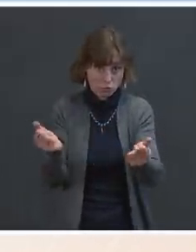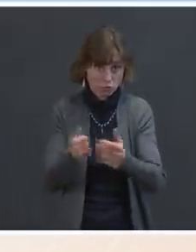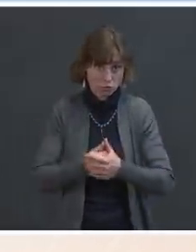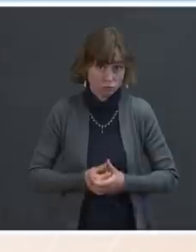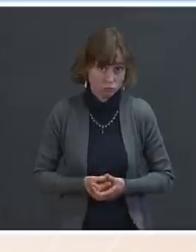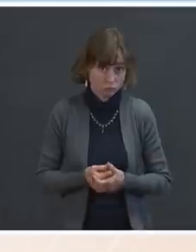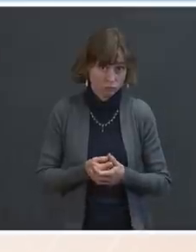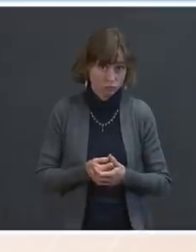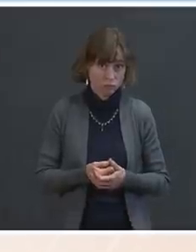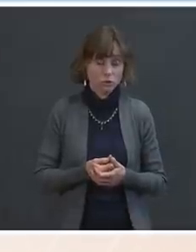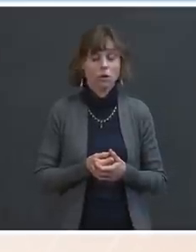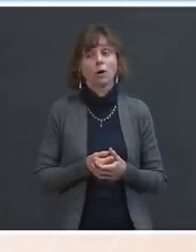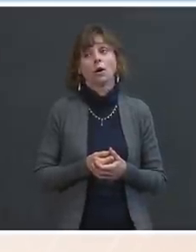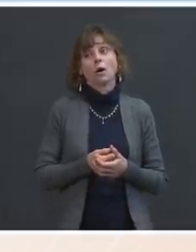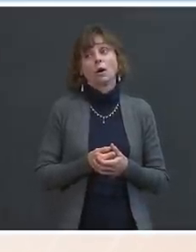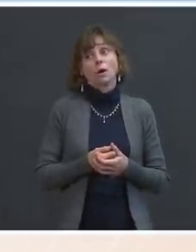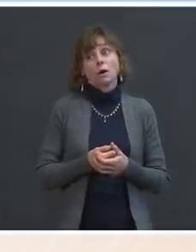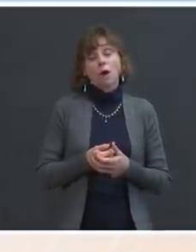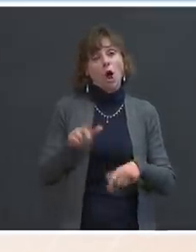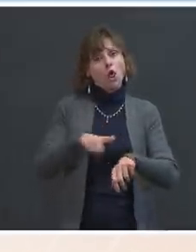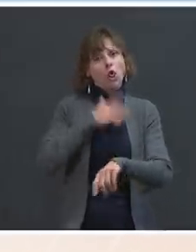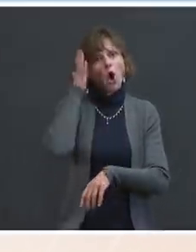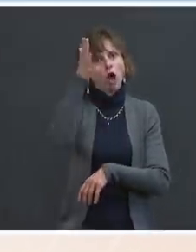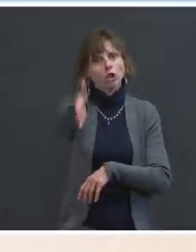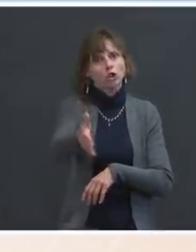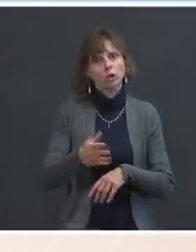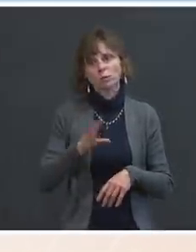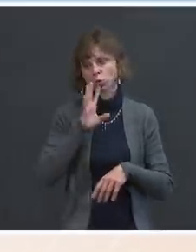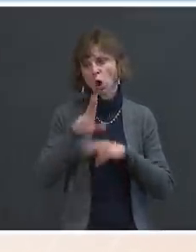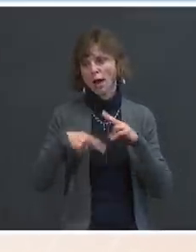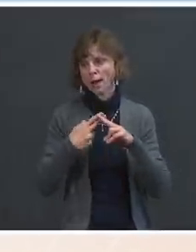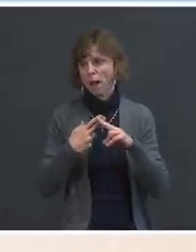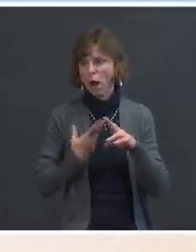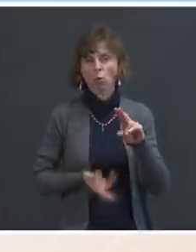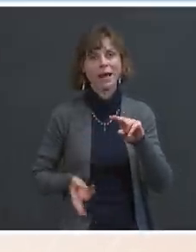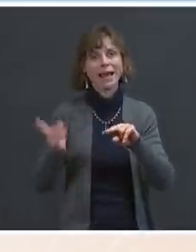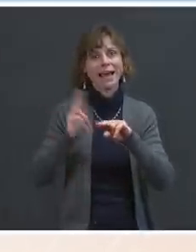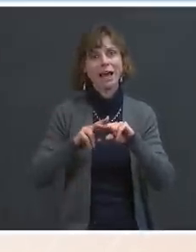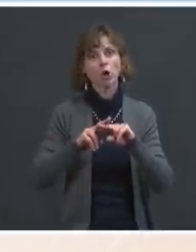when you're looking at increased pace of natural disasters because of climate change;